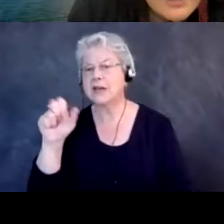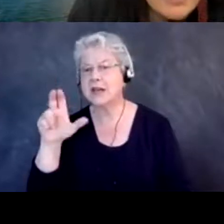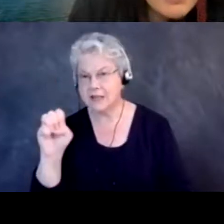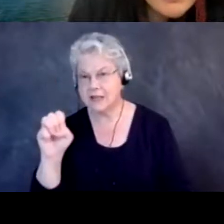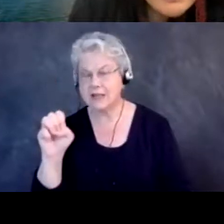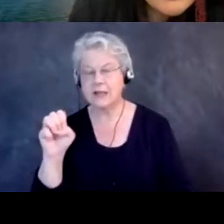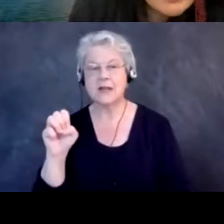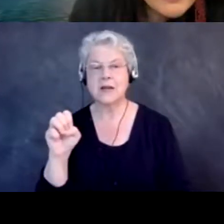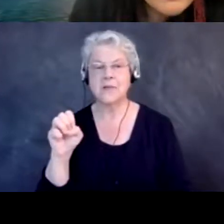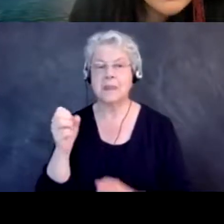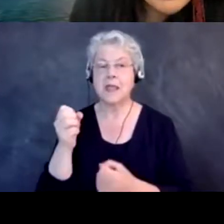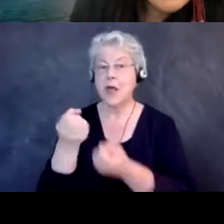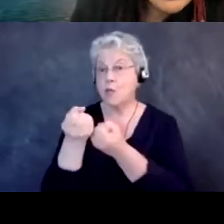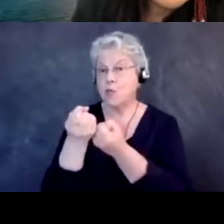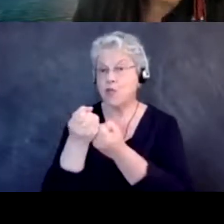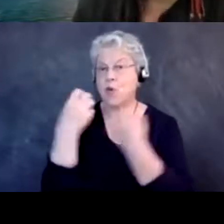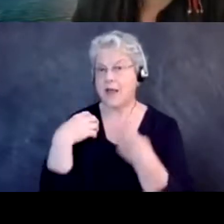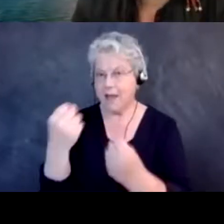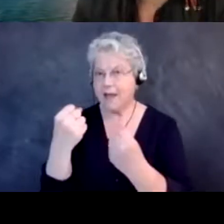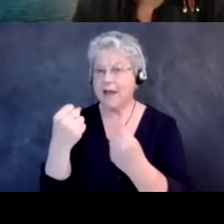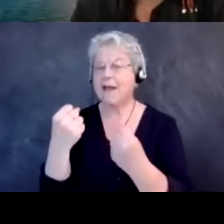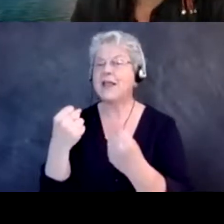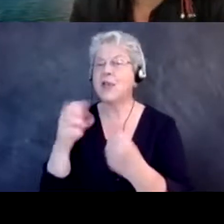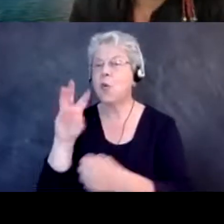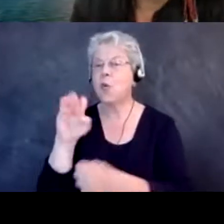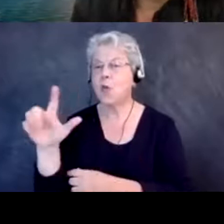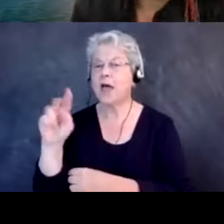promoting health and wellness, but that would connect more to our food. Our food